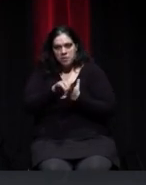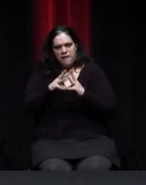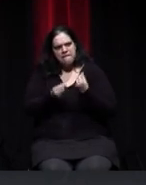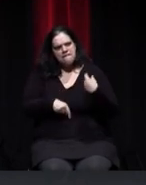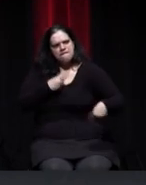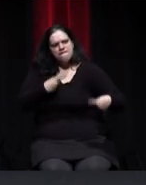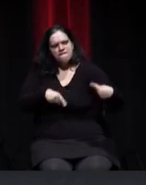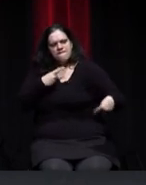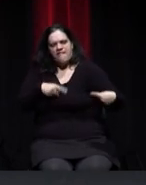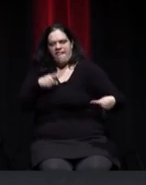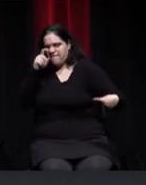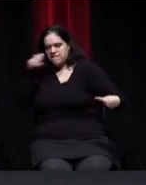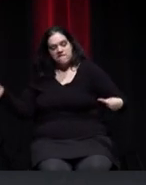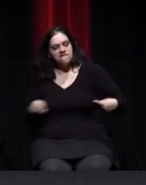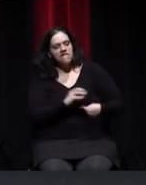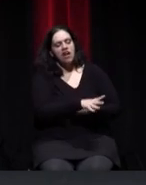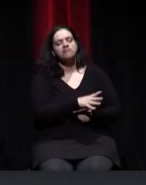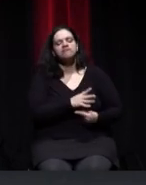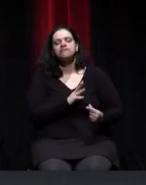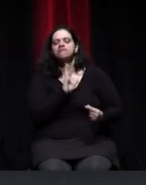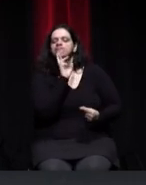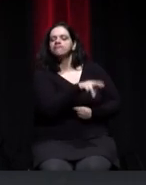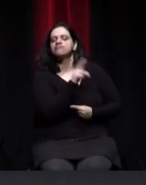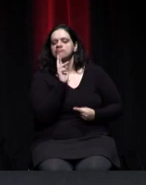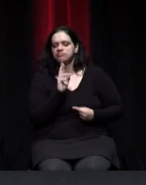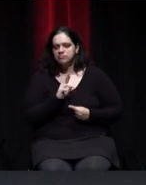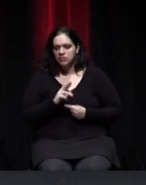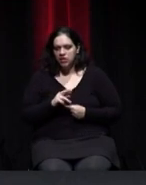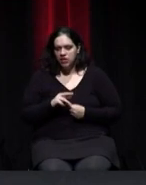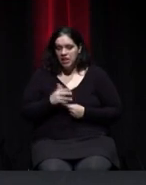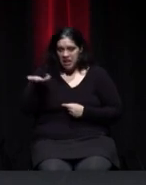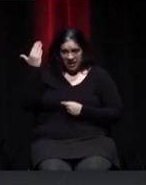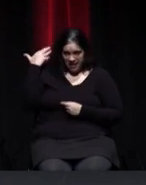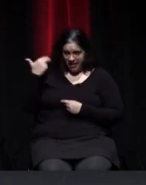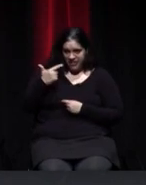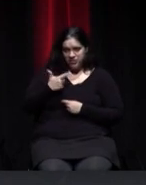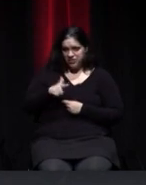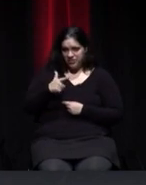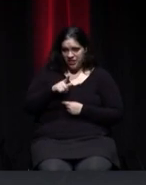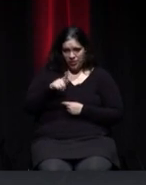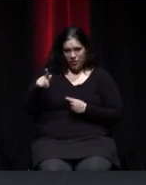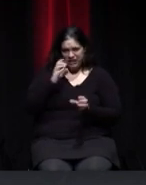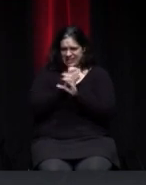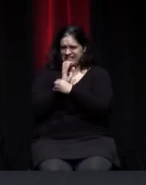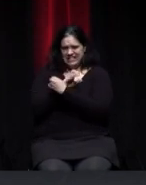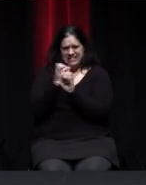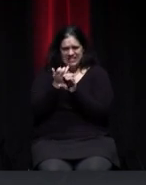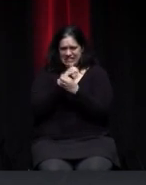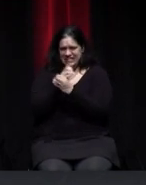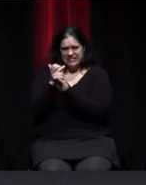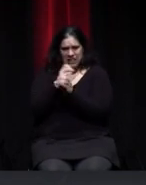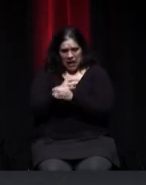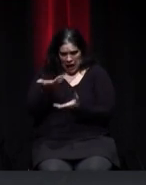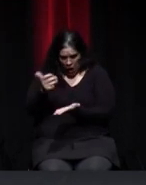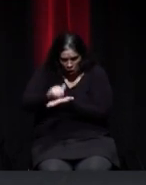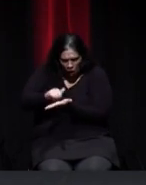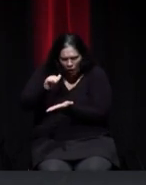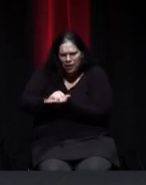Because before we had the language and didn't understand one another. Now we have WhatsApp. Now we really don't get one another.